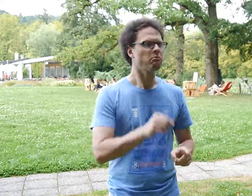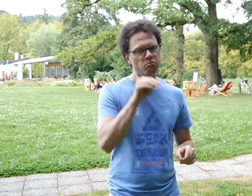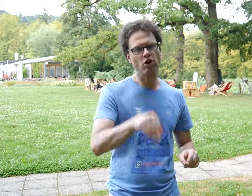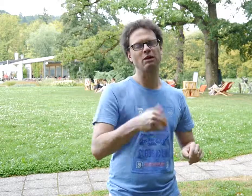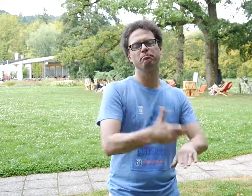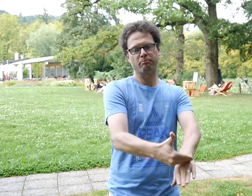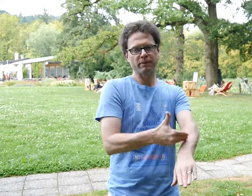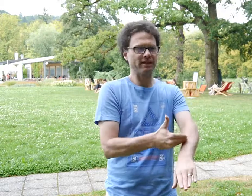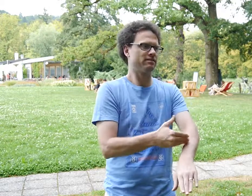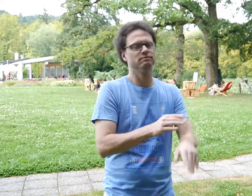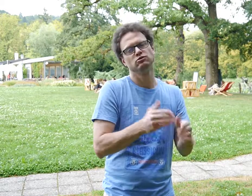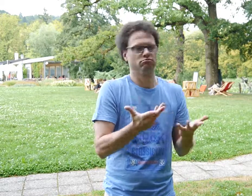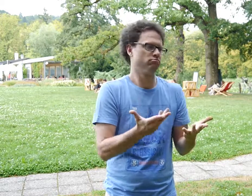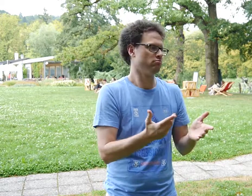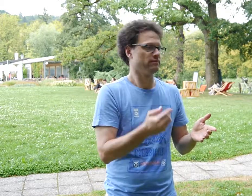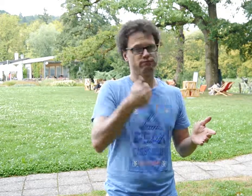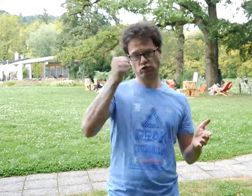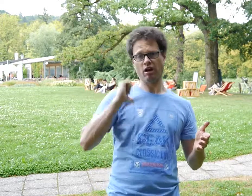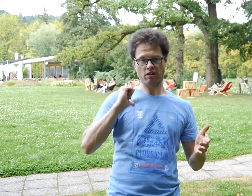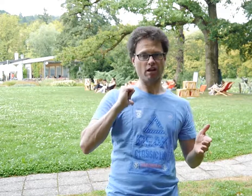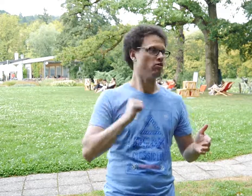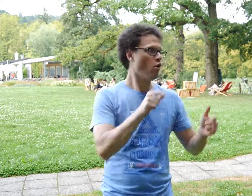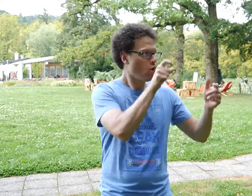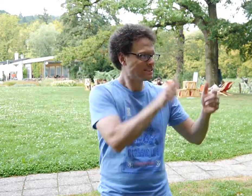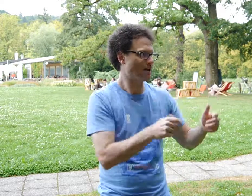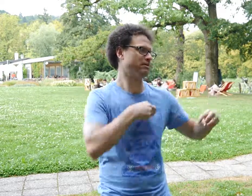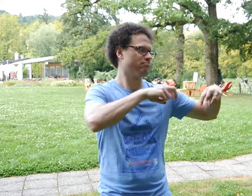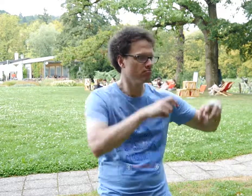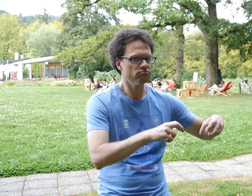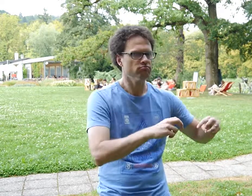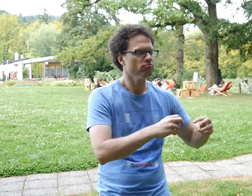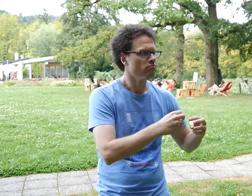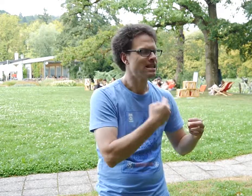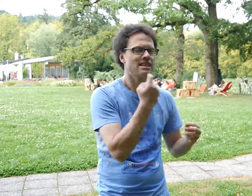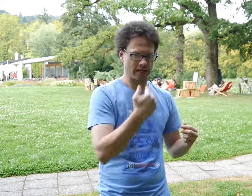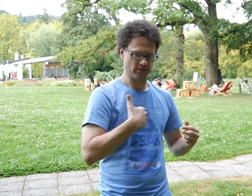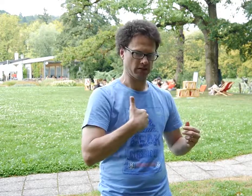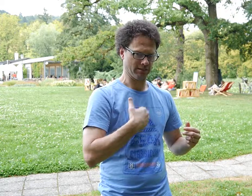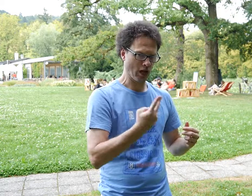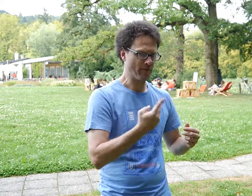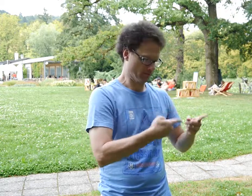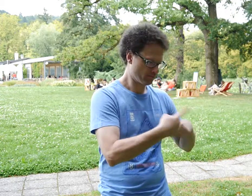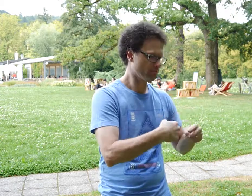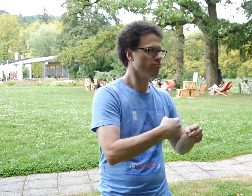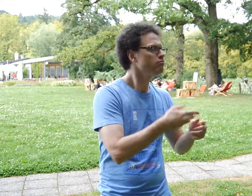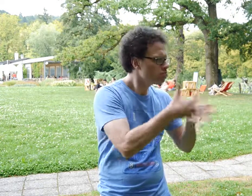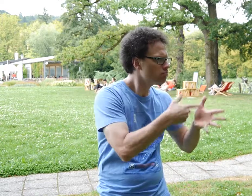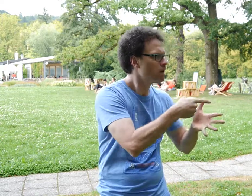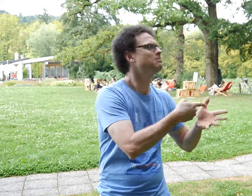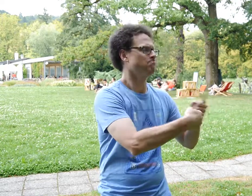The day before my show, I meet up with a local deaf person that shows me the signs in their language that I need for the show.